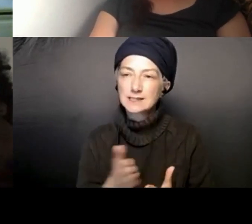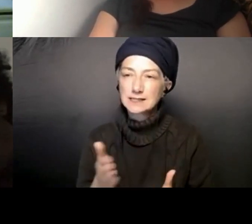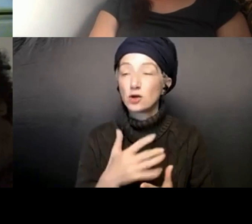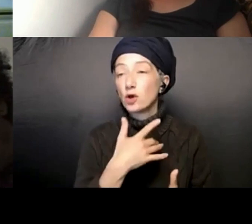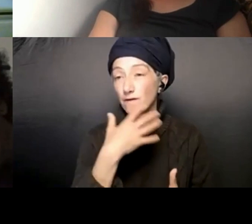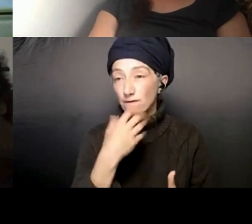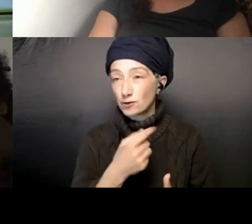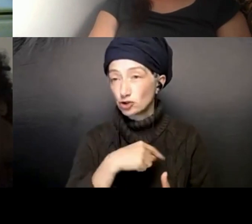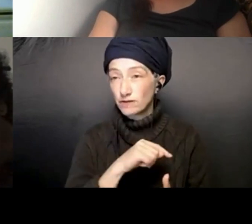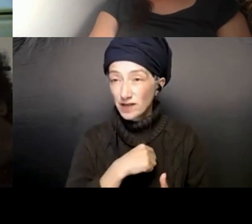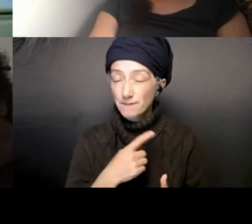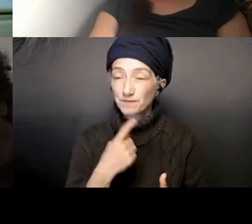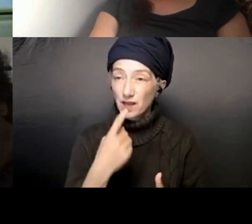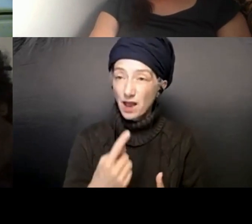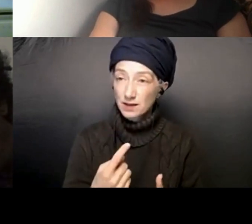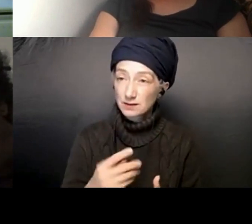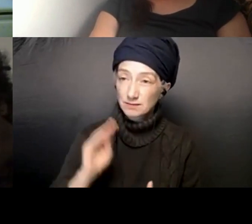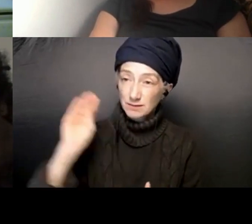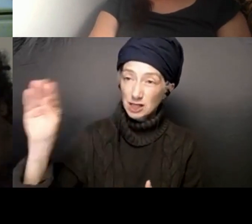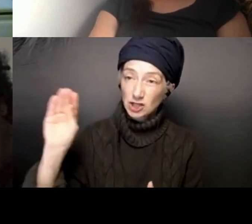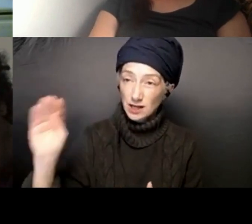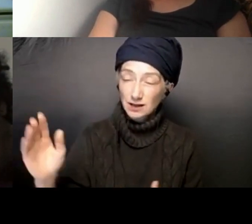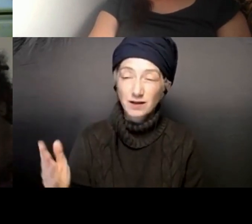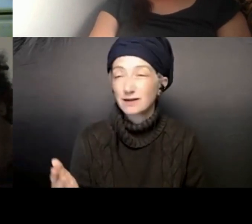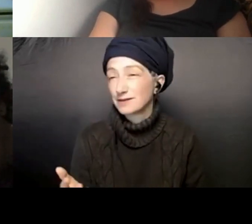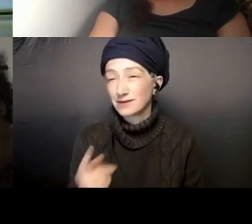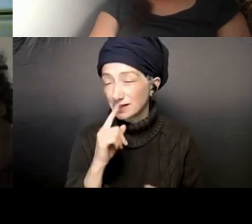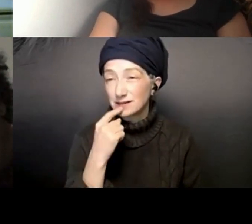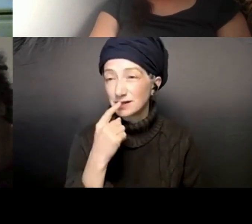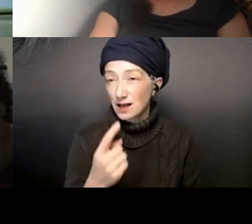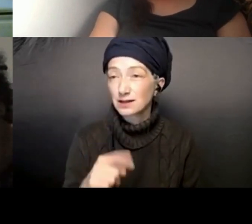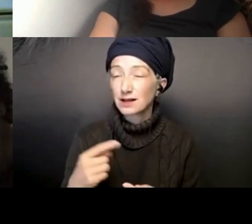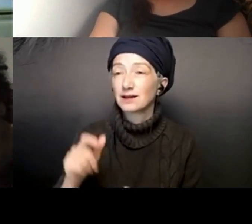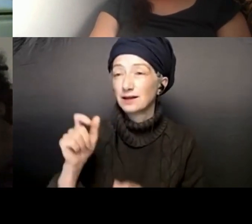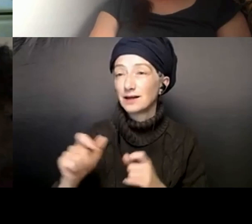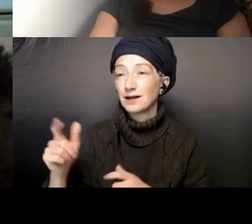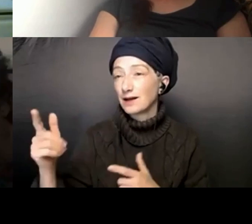Because if you would put anything you get out, then people would lose trust.